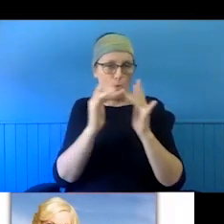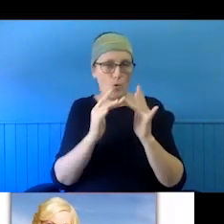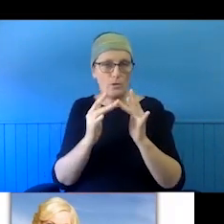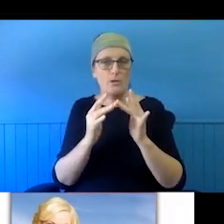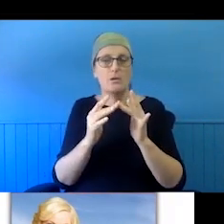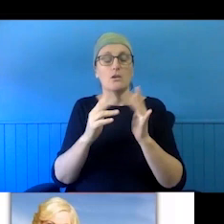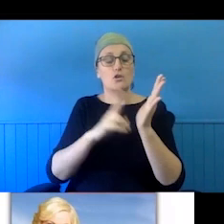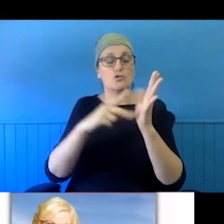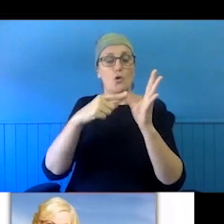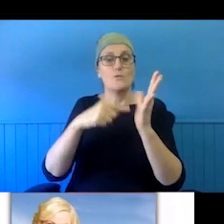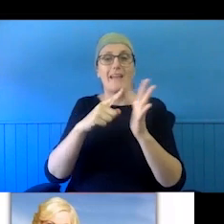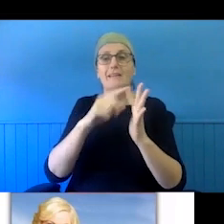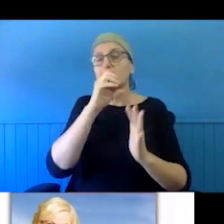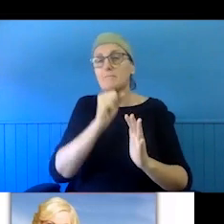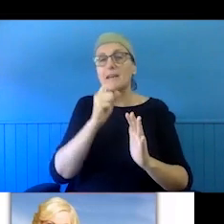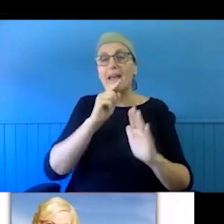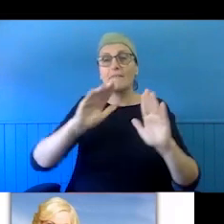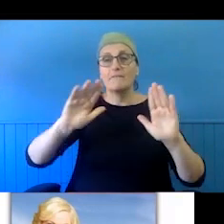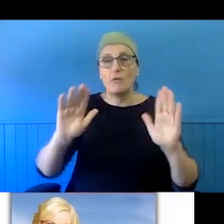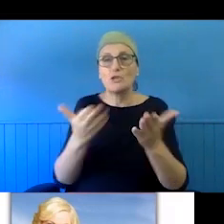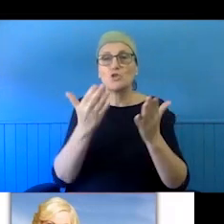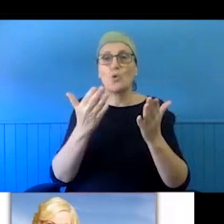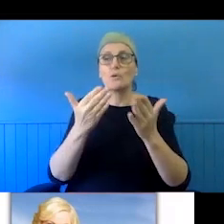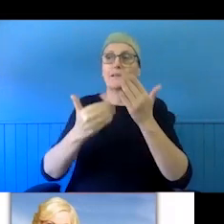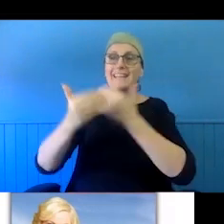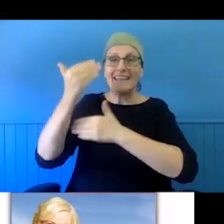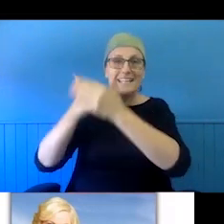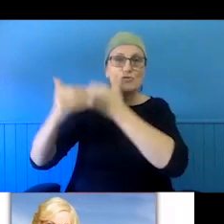basically does very short-form historical stories. There's a lot of